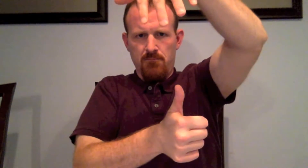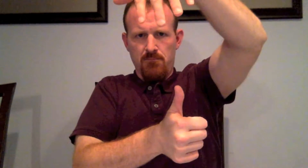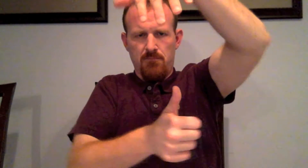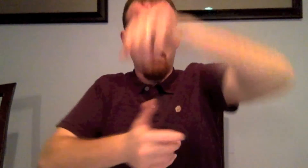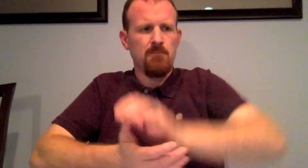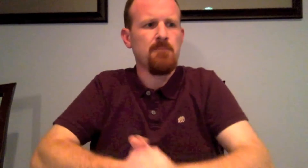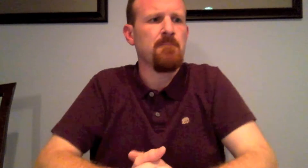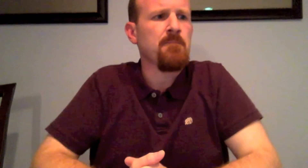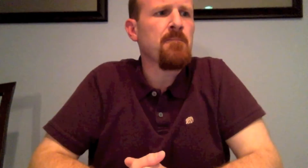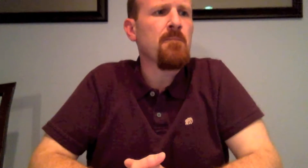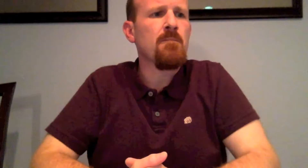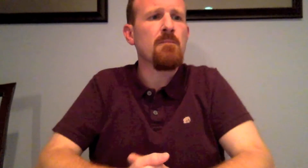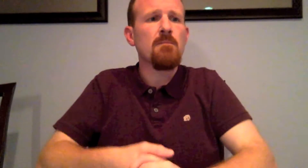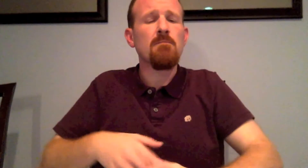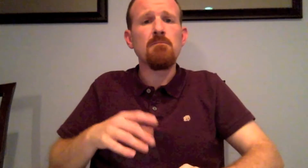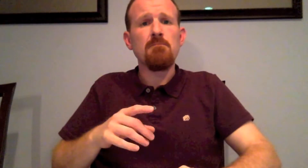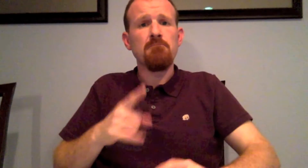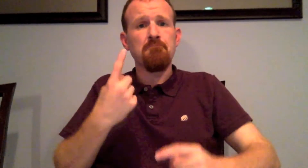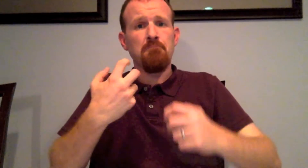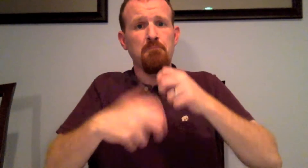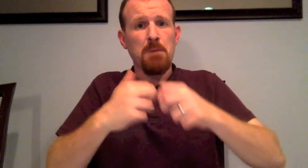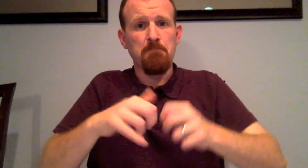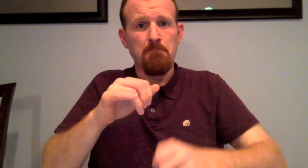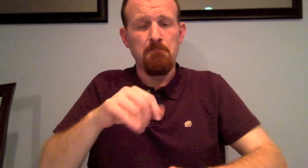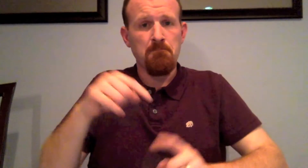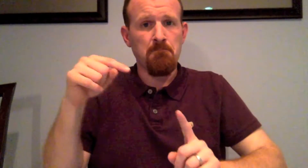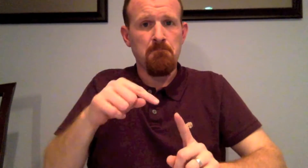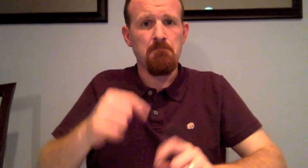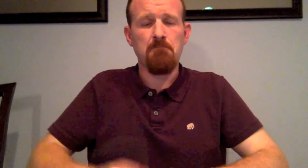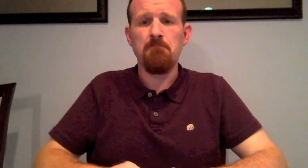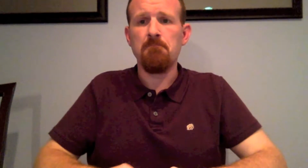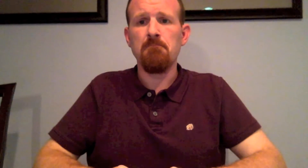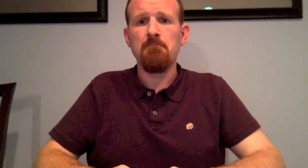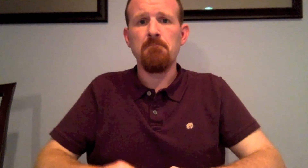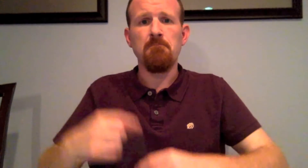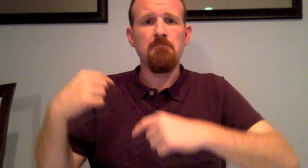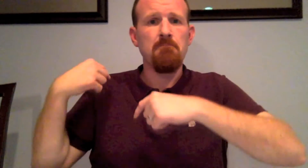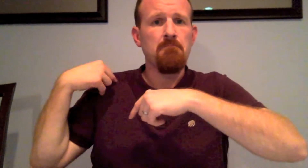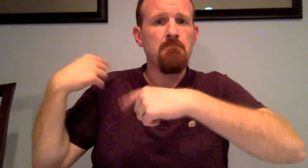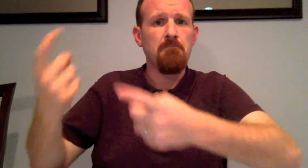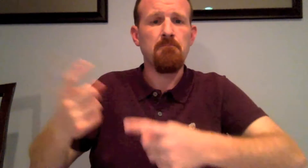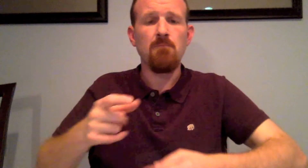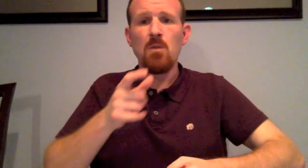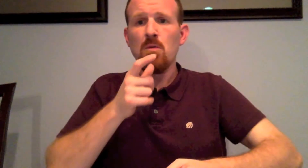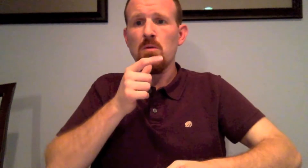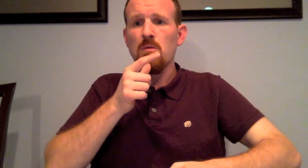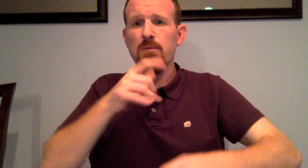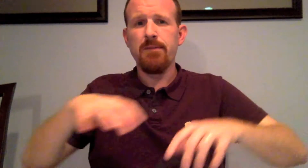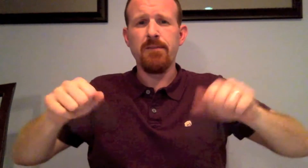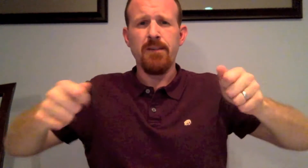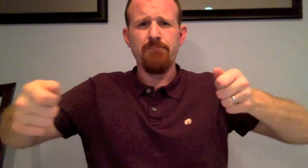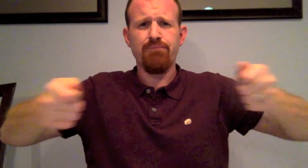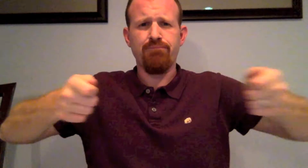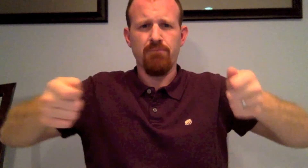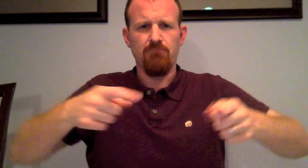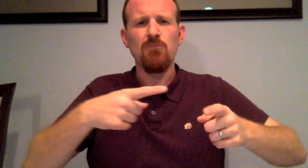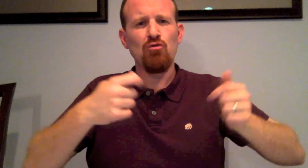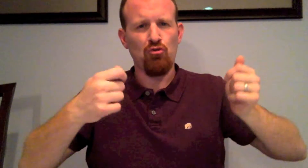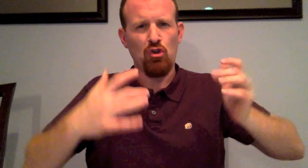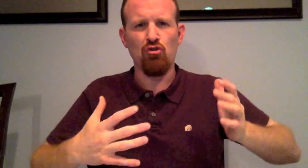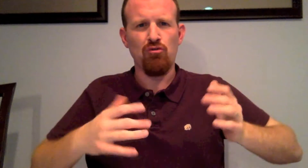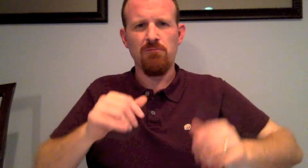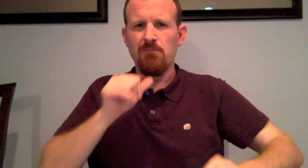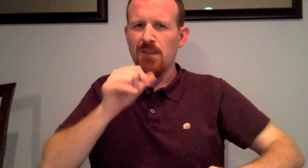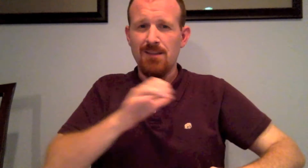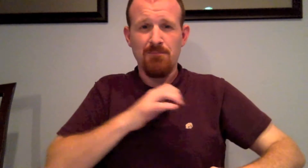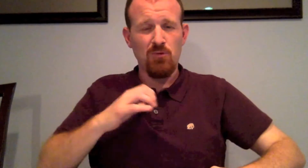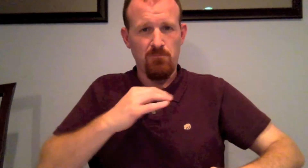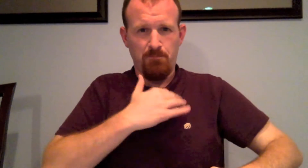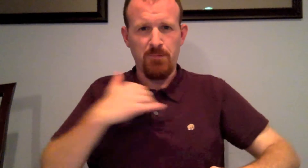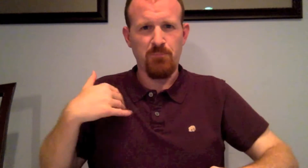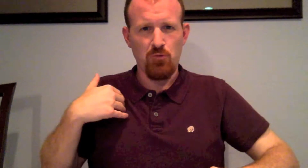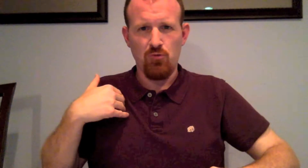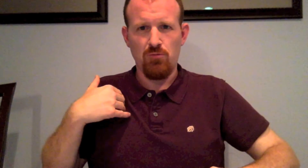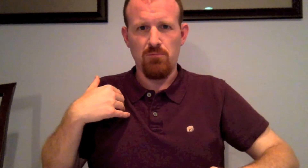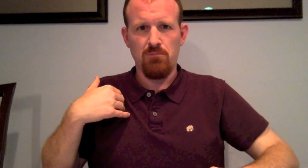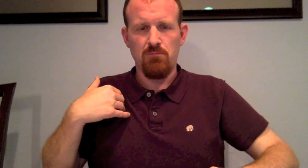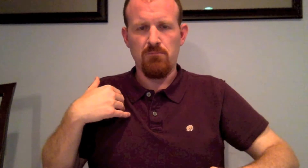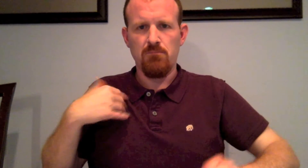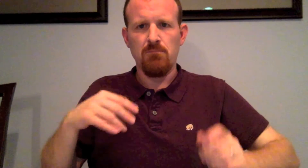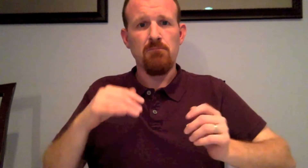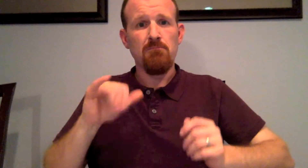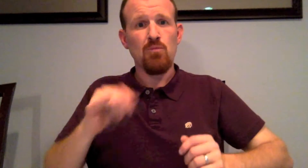In reality, the Commissioners have the authority over the Director. One problem, who has taken the control all along? The Director, not the Commissioners.